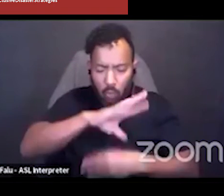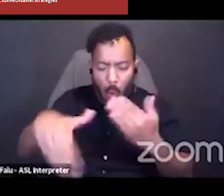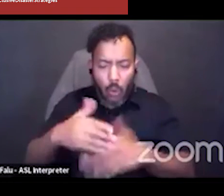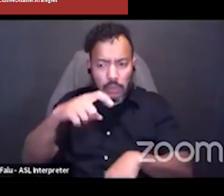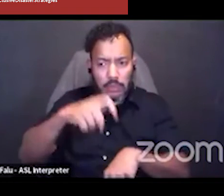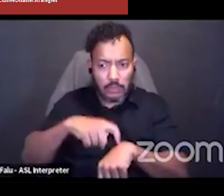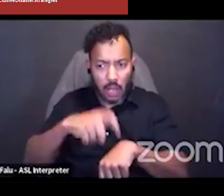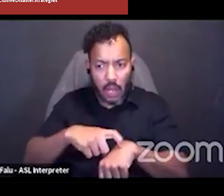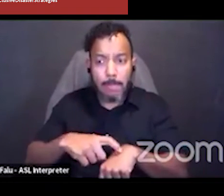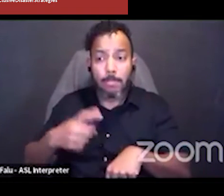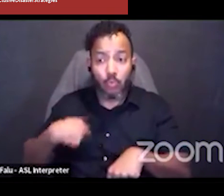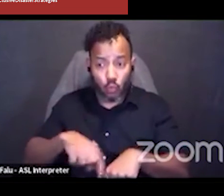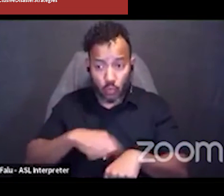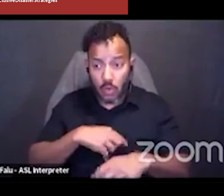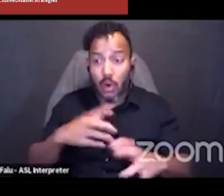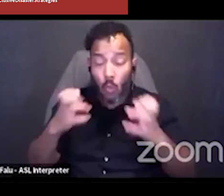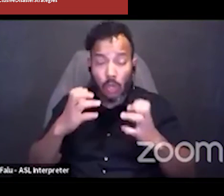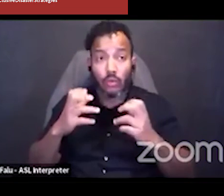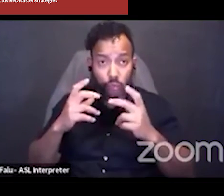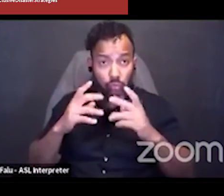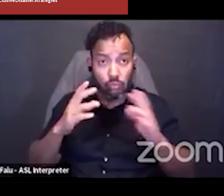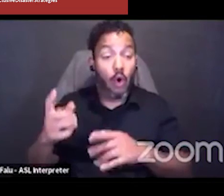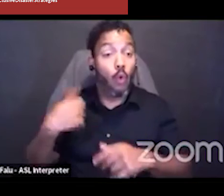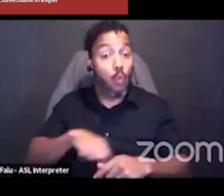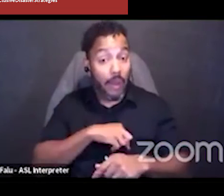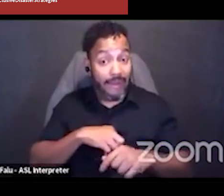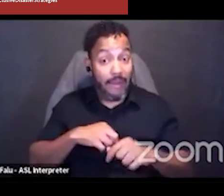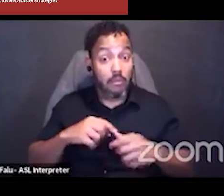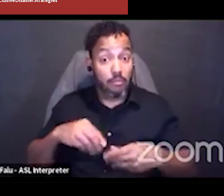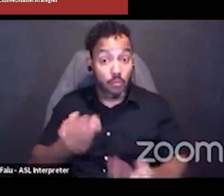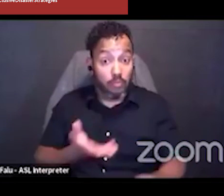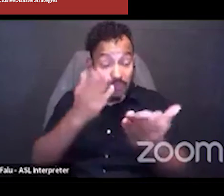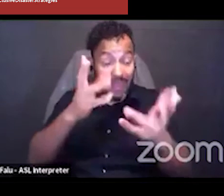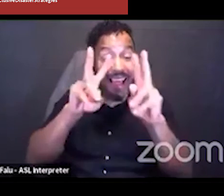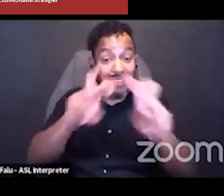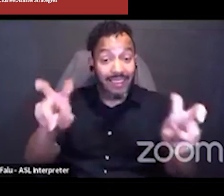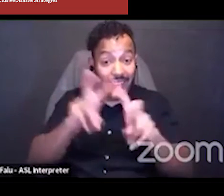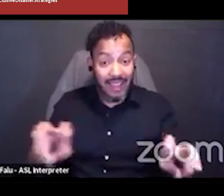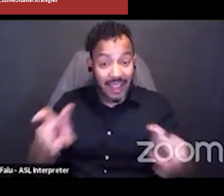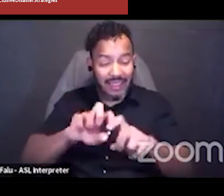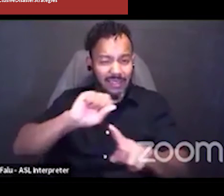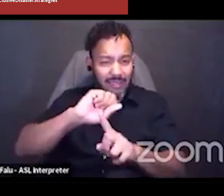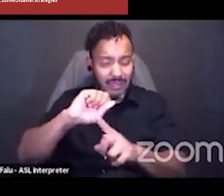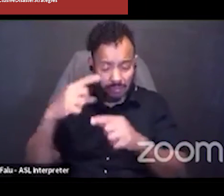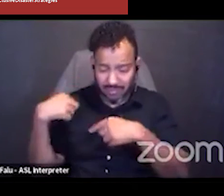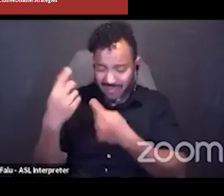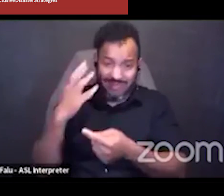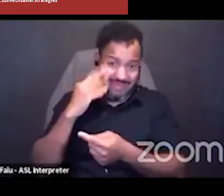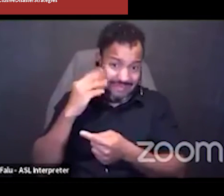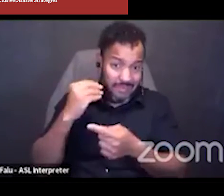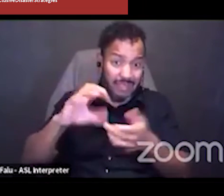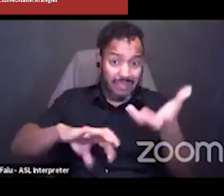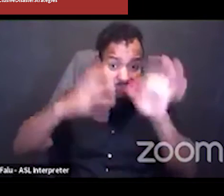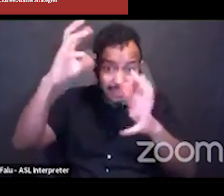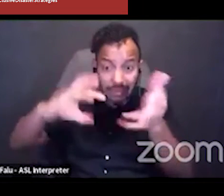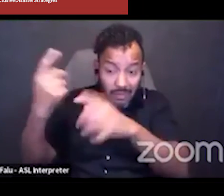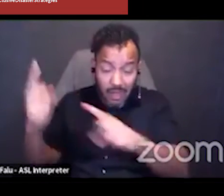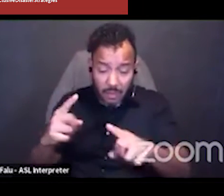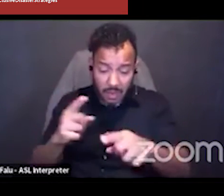all the way back to Katrina. Really we know that work doesn't get done unless it's funded and the REAADI act provides